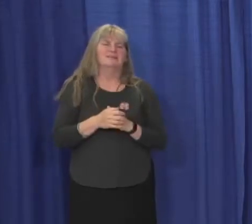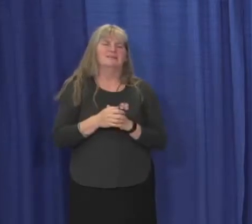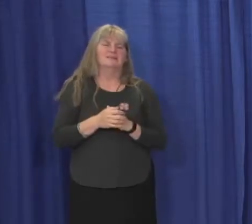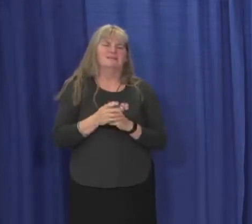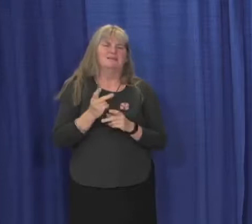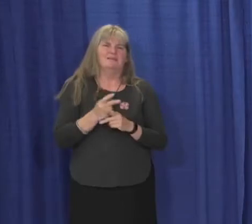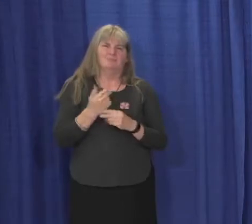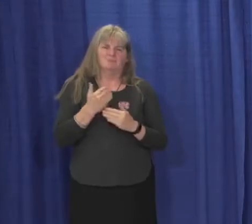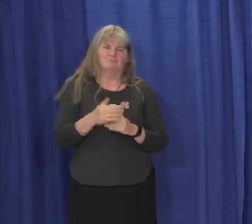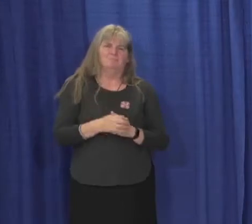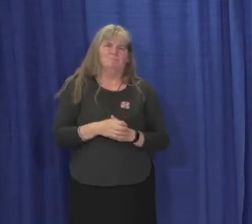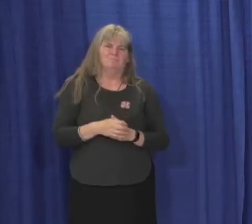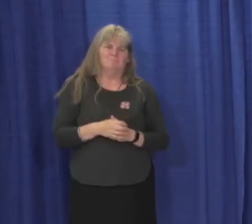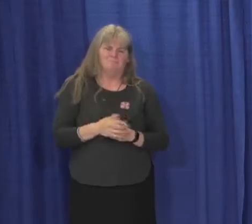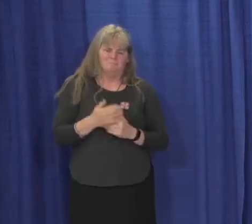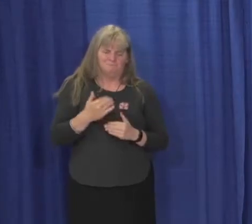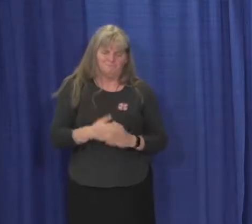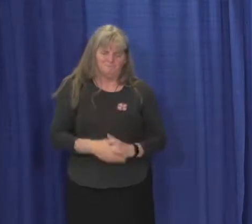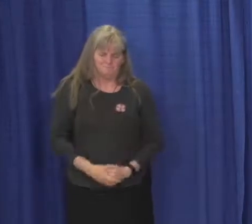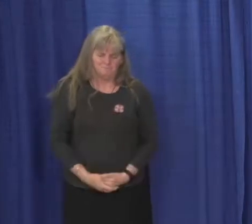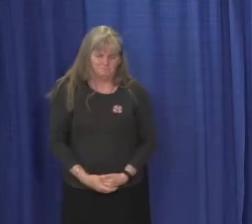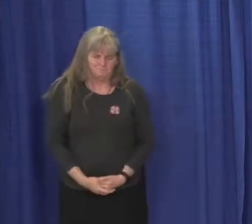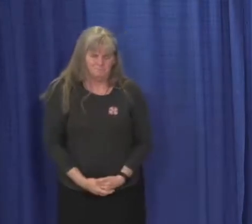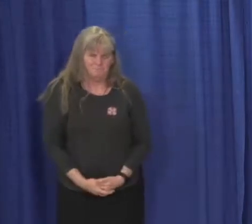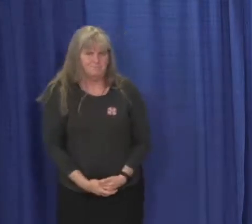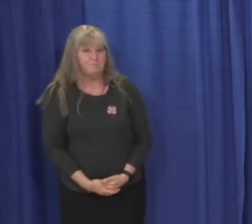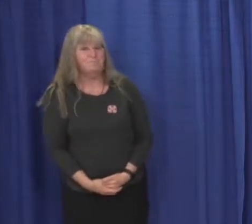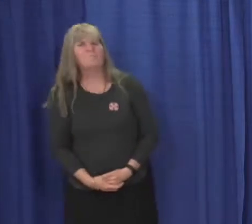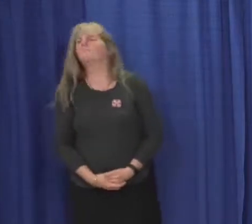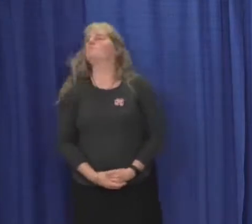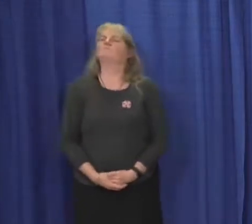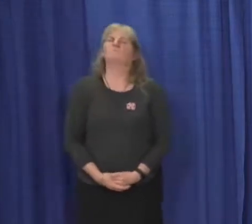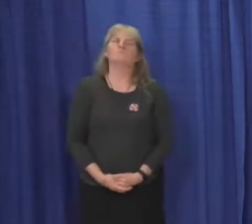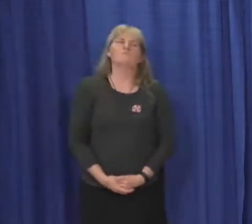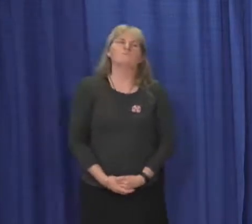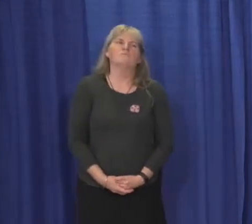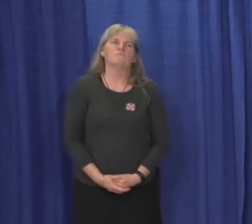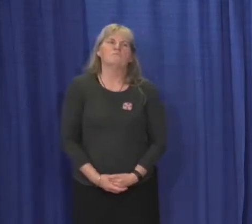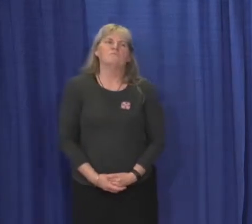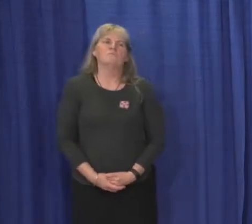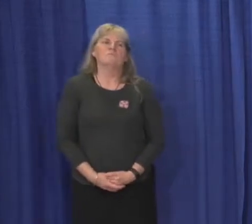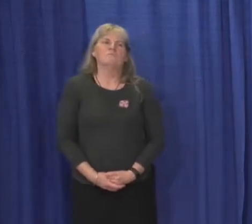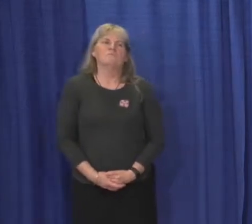Stay together and stay well. Thank you. [ Speaking French ]